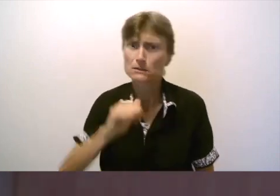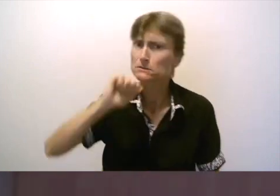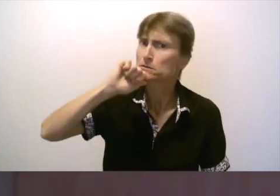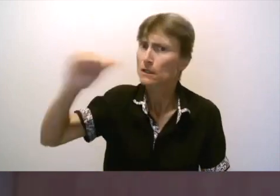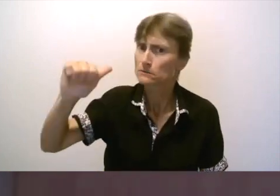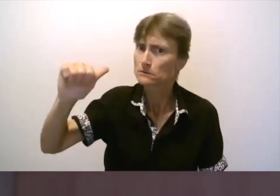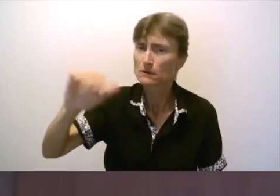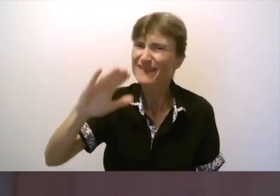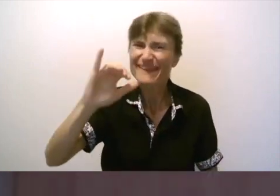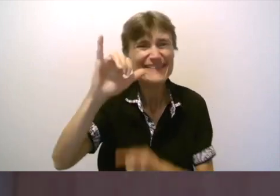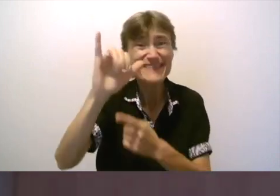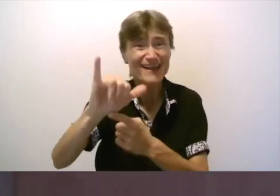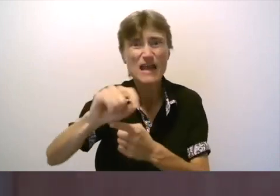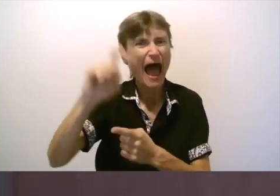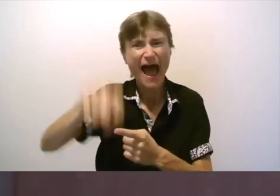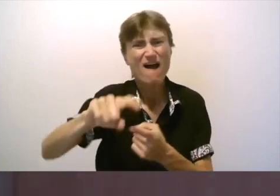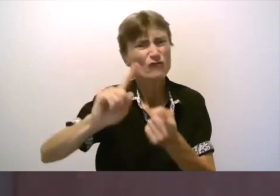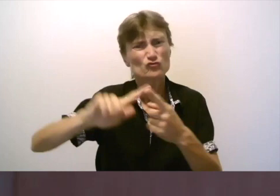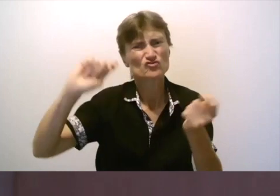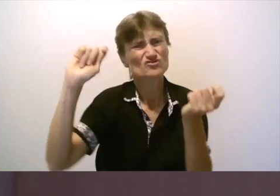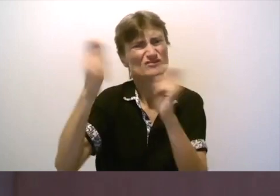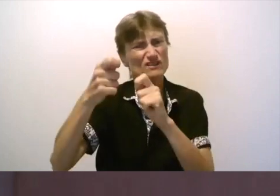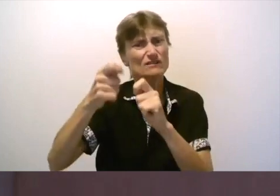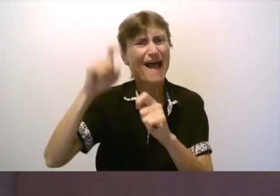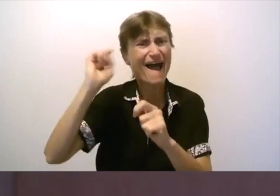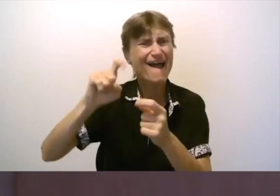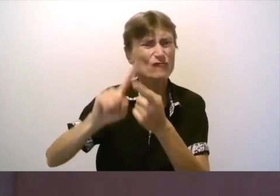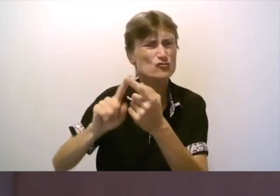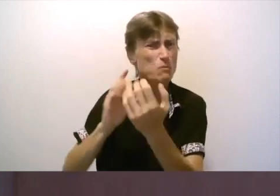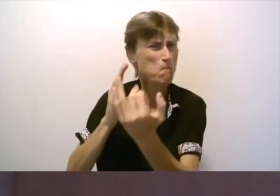busted because um artists work all their lives nobody